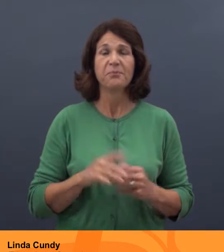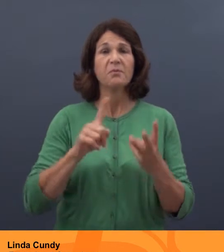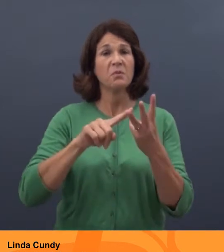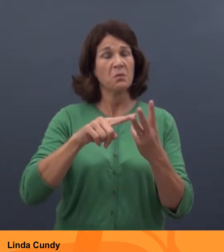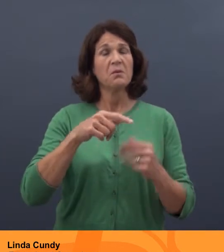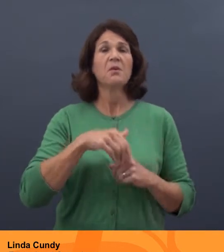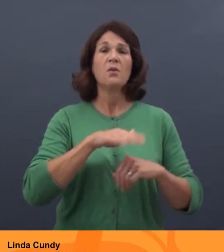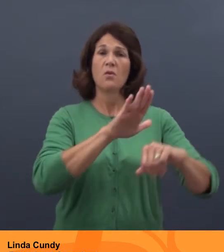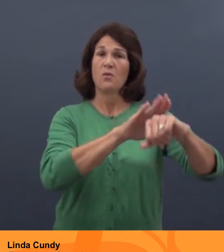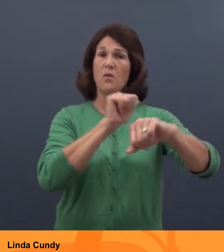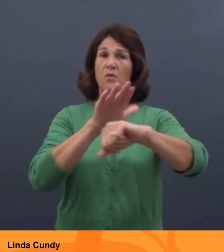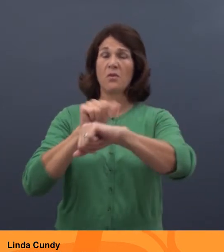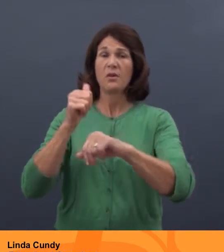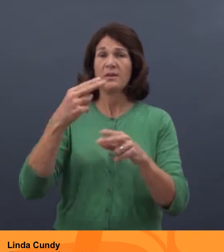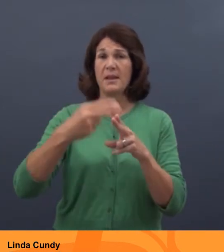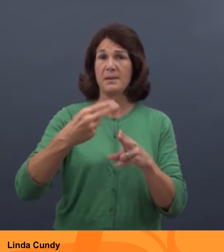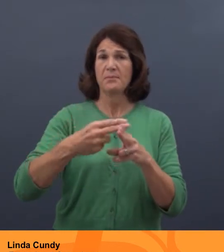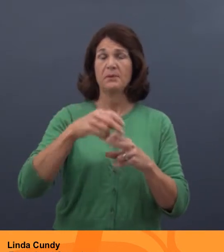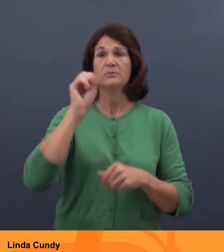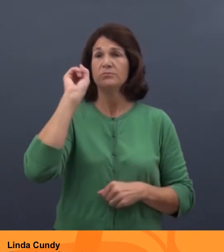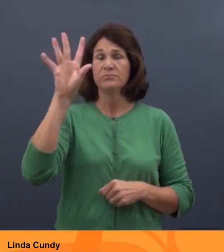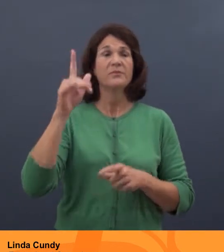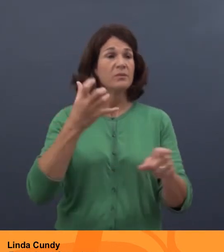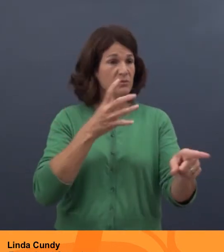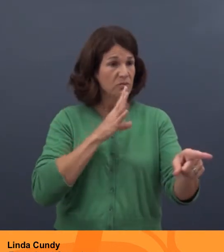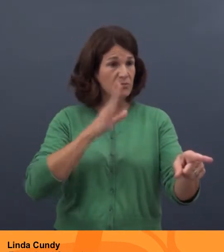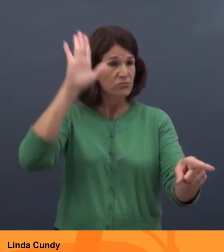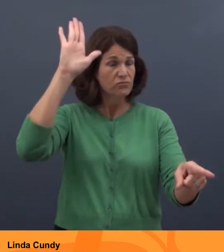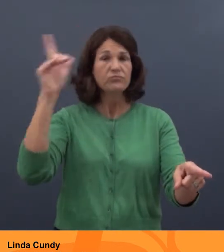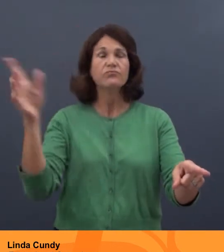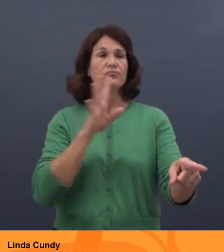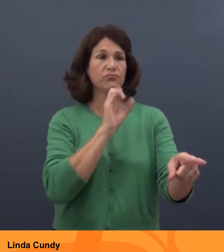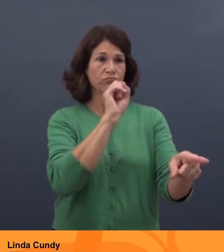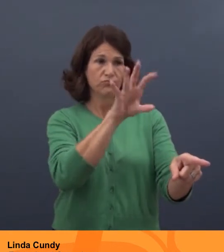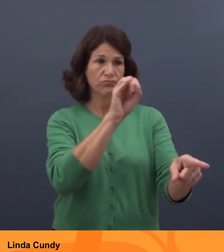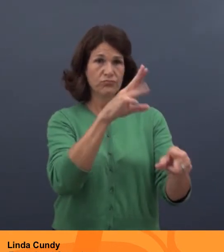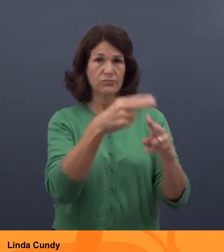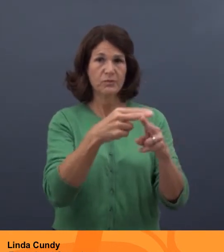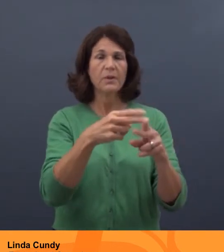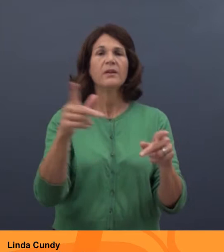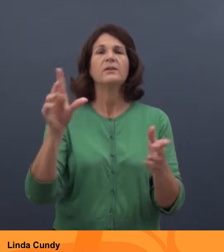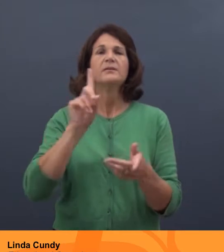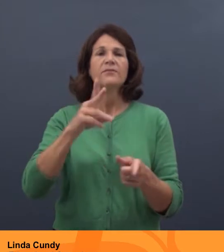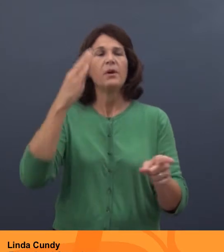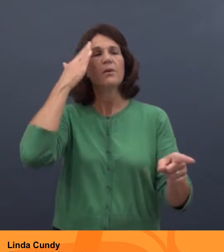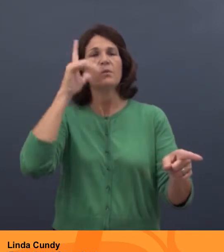Call on different students by name so that your deaf and hard of hearing student and the interpreter